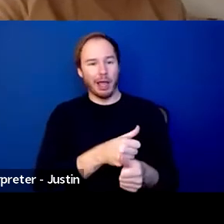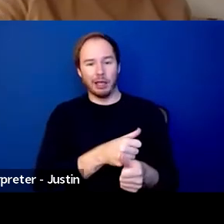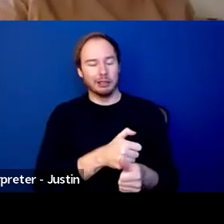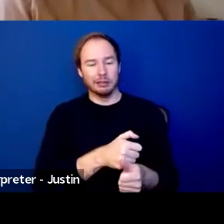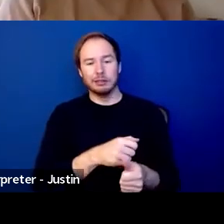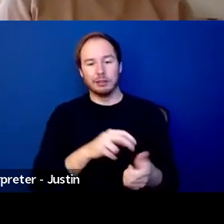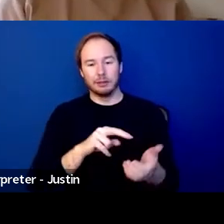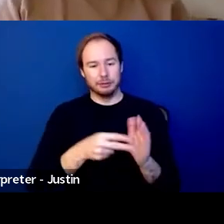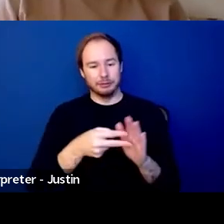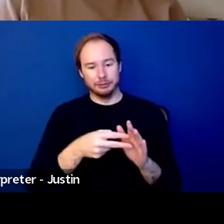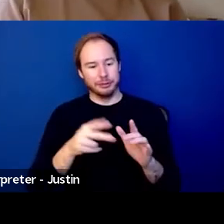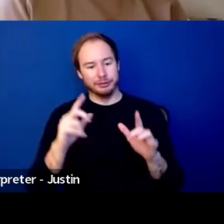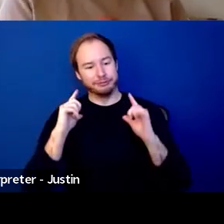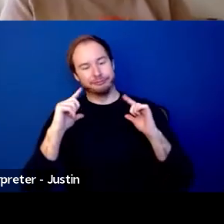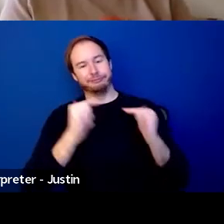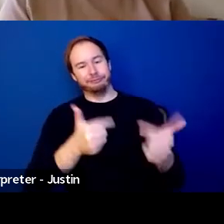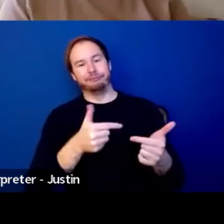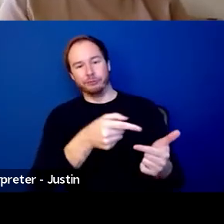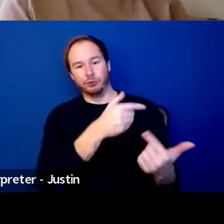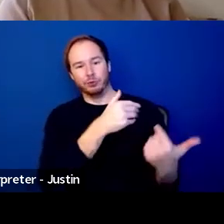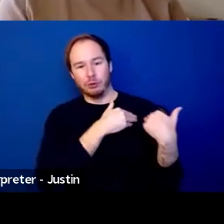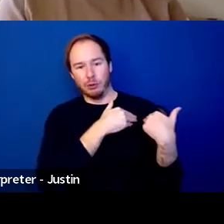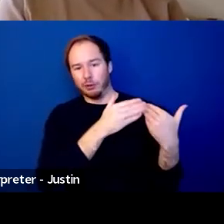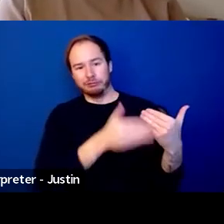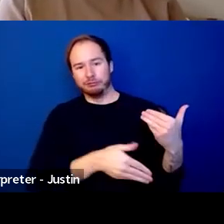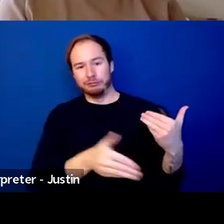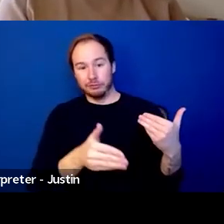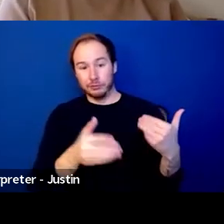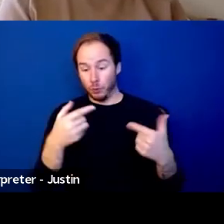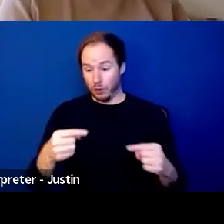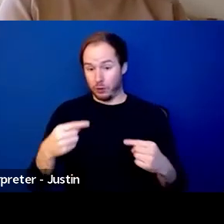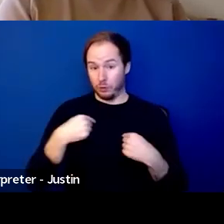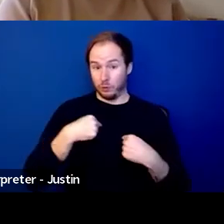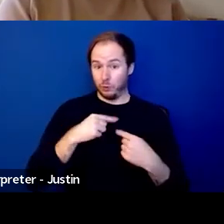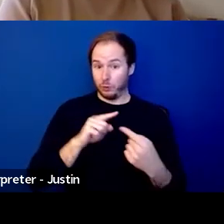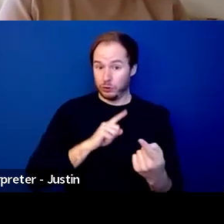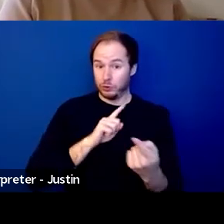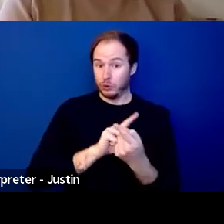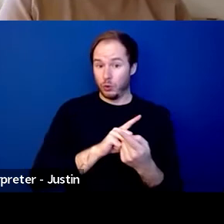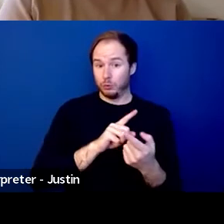And so when we're showing up to people's encampments in their homes,